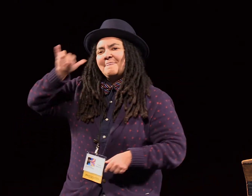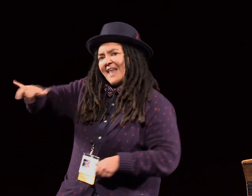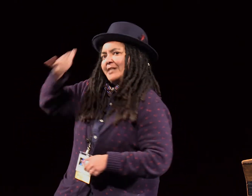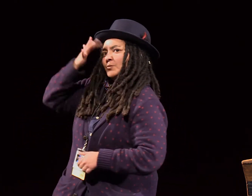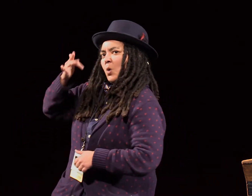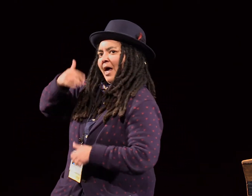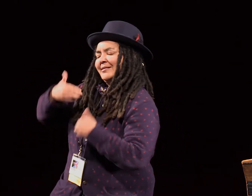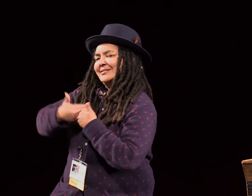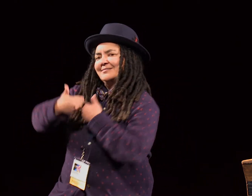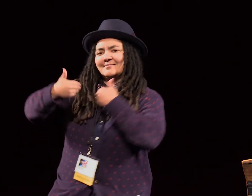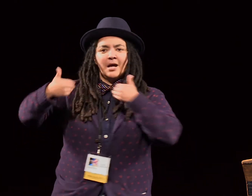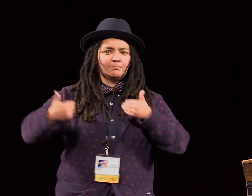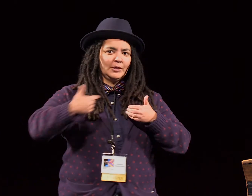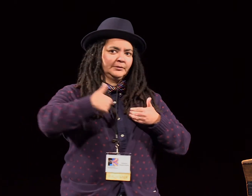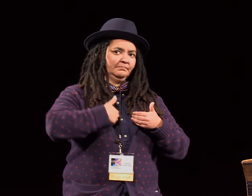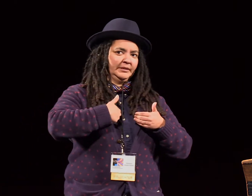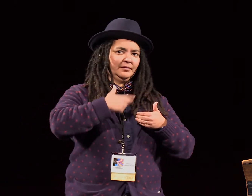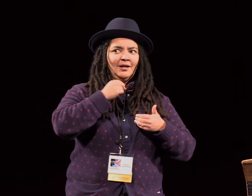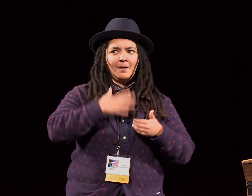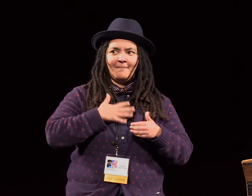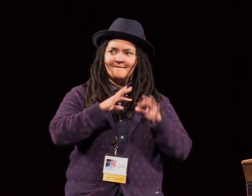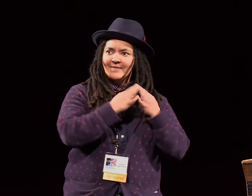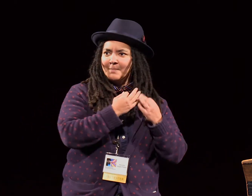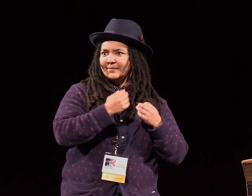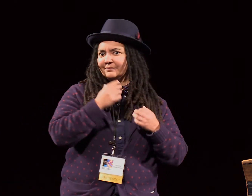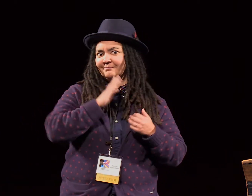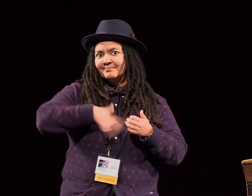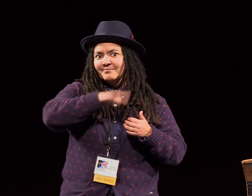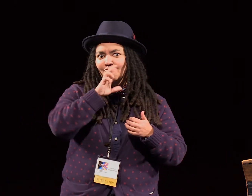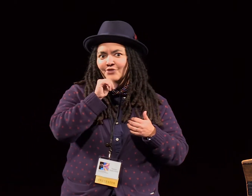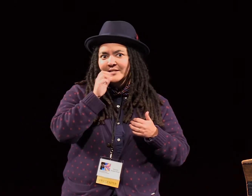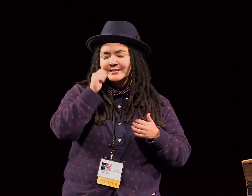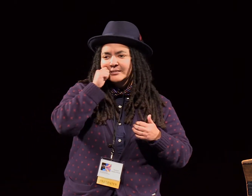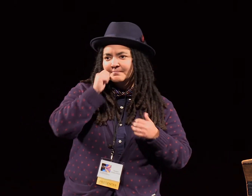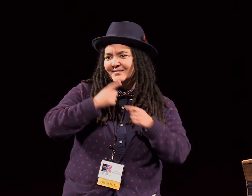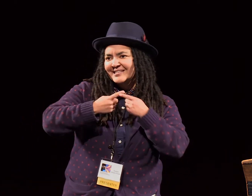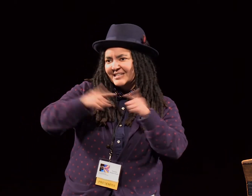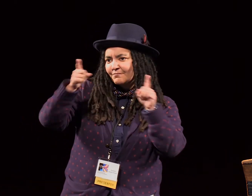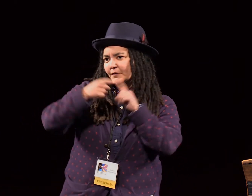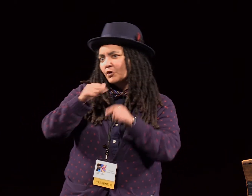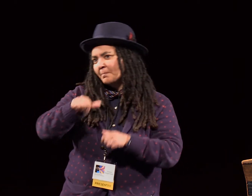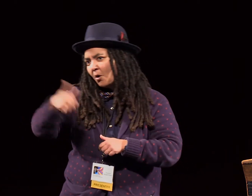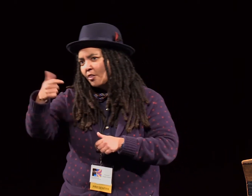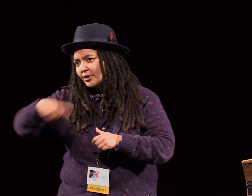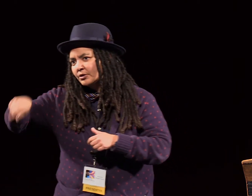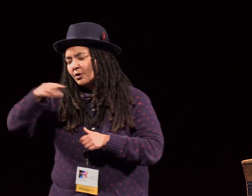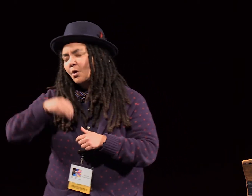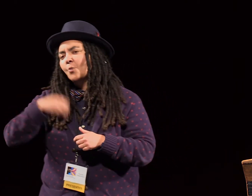So, that's what separates me and my family from other Deaf people, is the color of our skin.